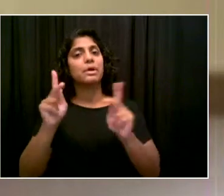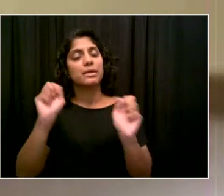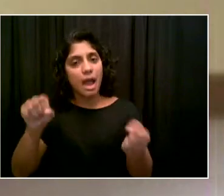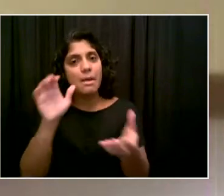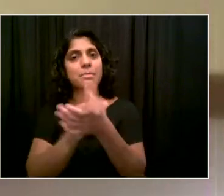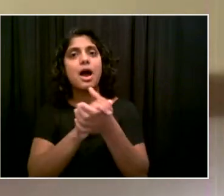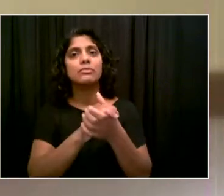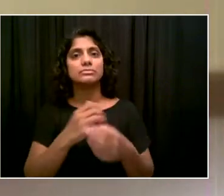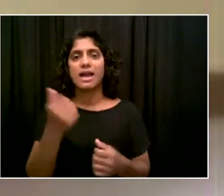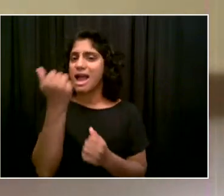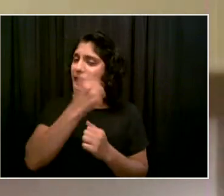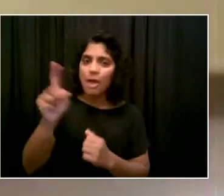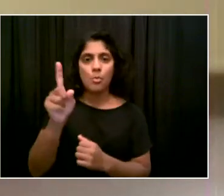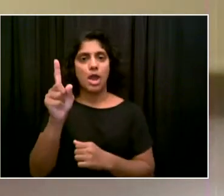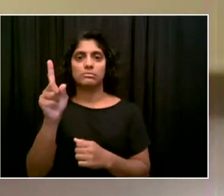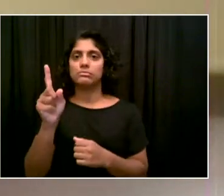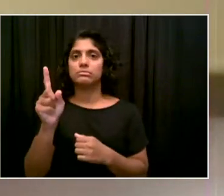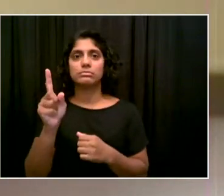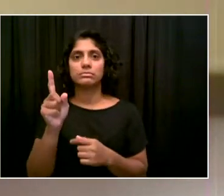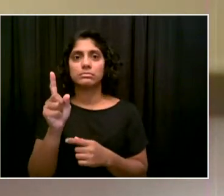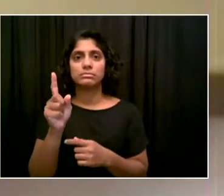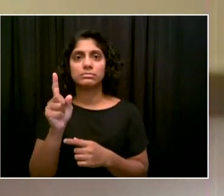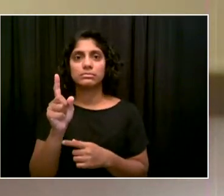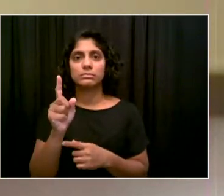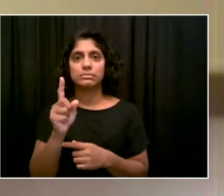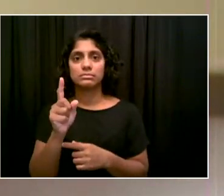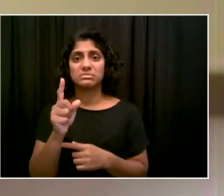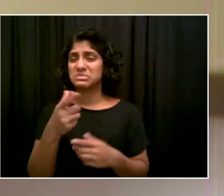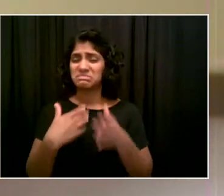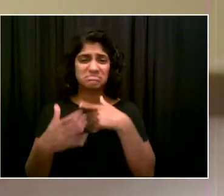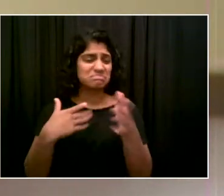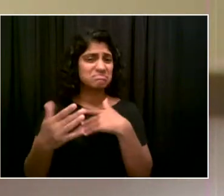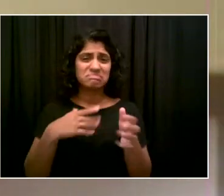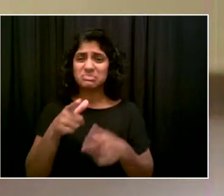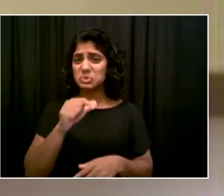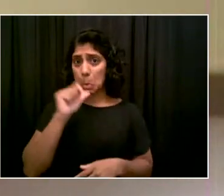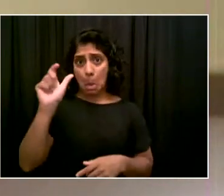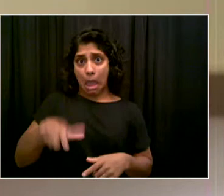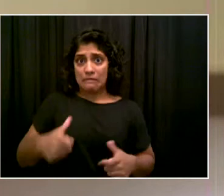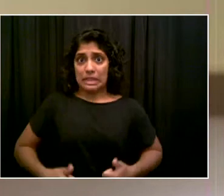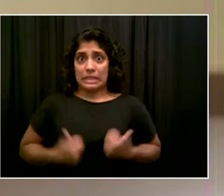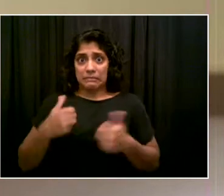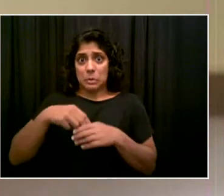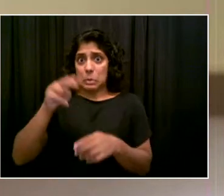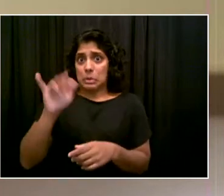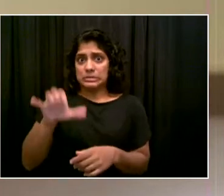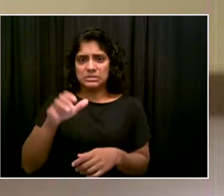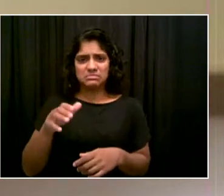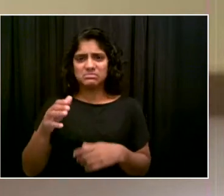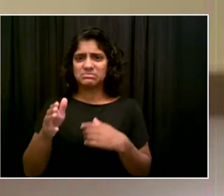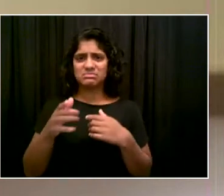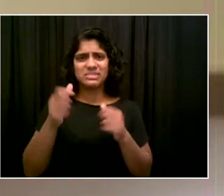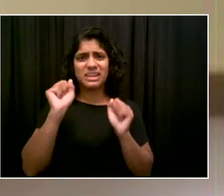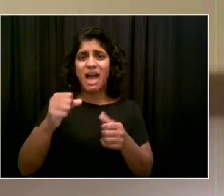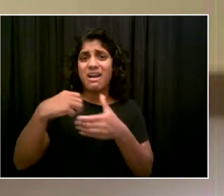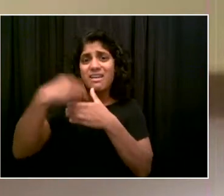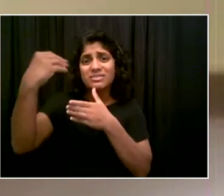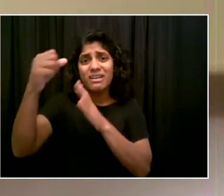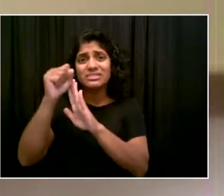THEY CAN DO THAT IN NEW YORK STATE AND NW E YORK CITY. THERE IS NO RESIDENCY REQUIREMENT SO